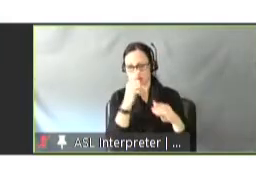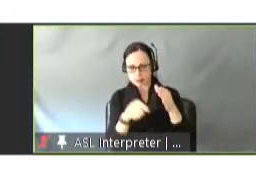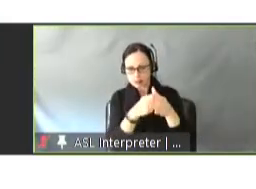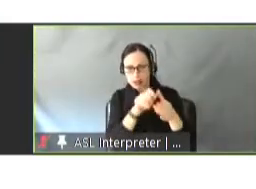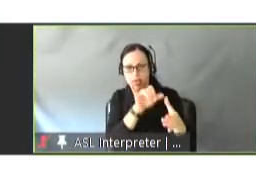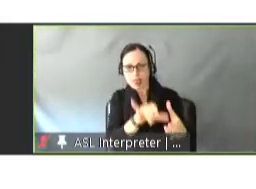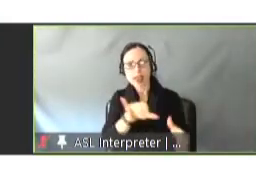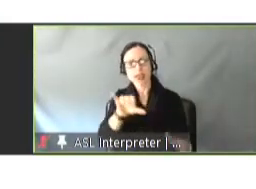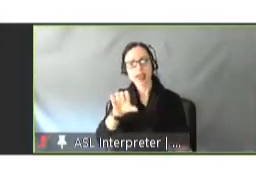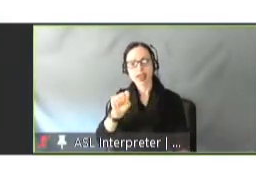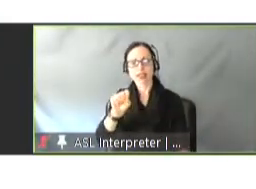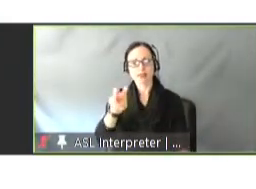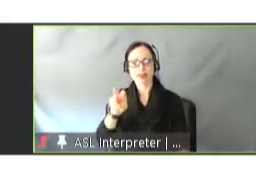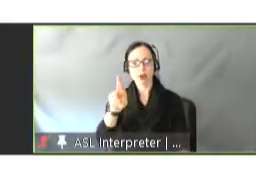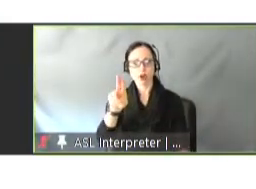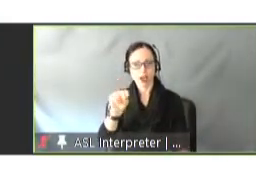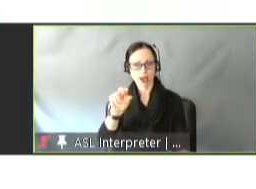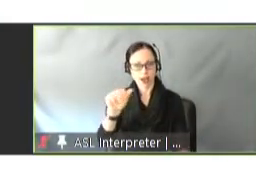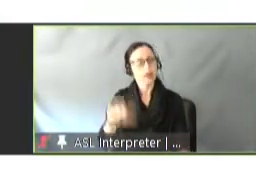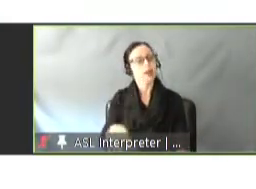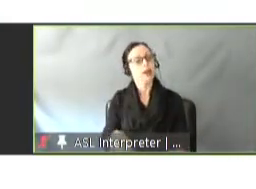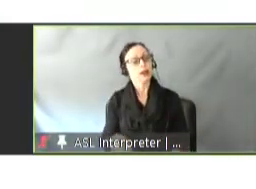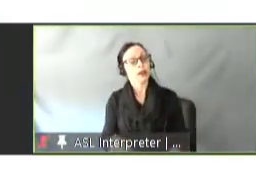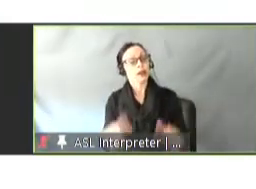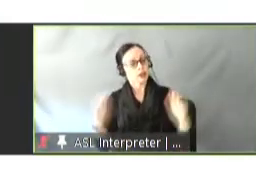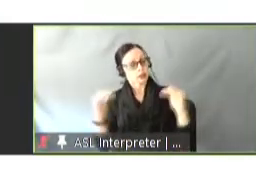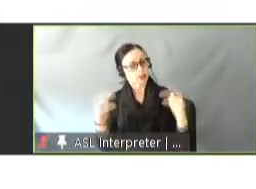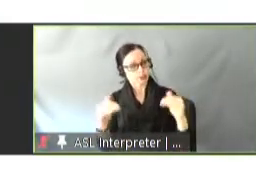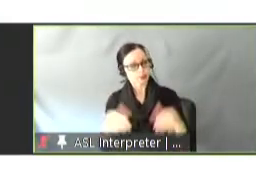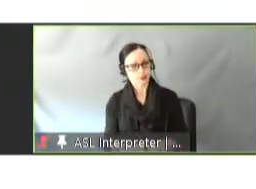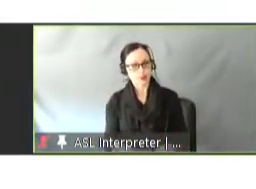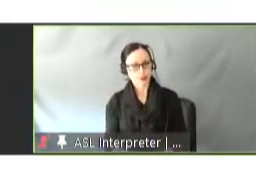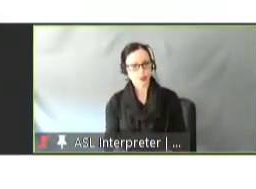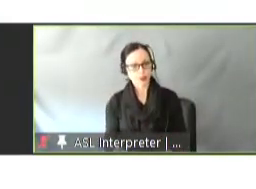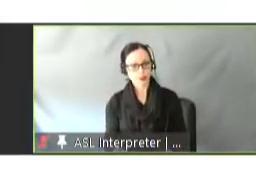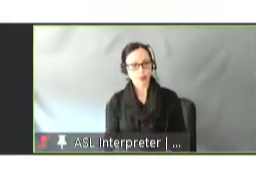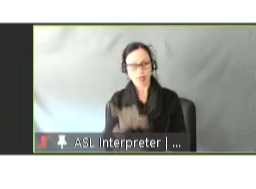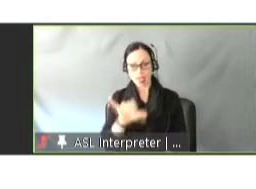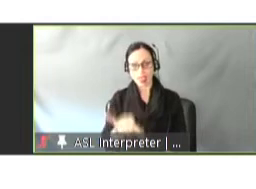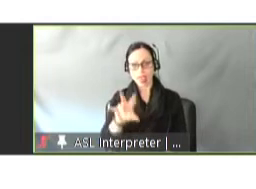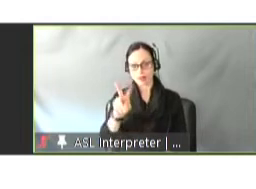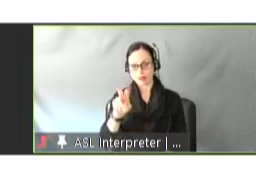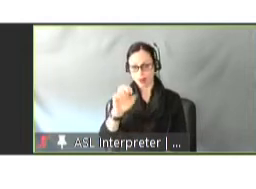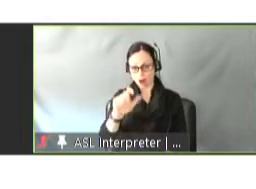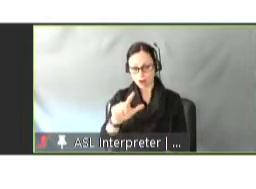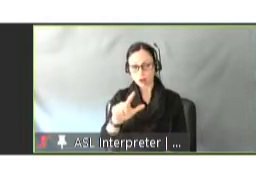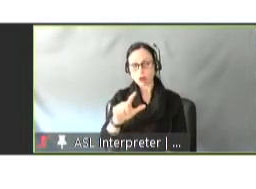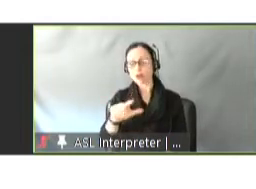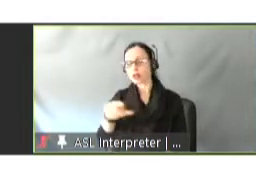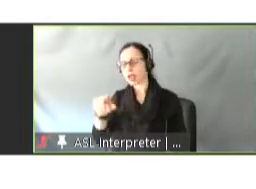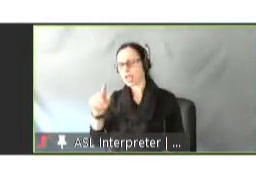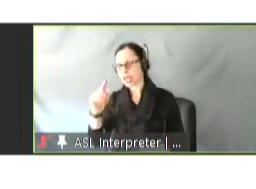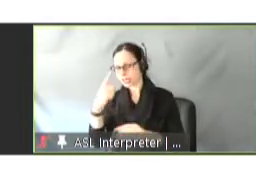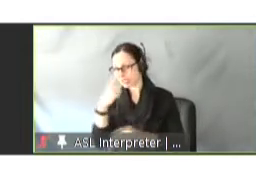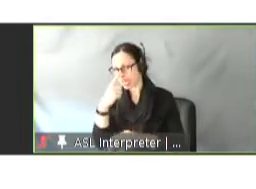Next. We also took those viral loads and nasal swabs and looked at the amount of virus that we